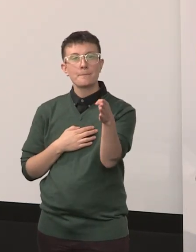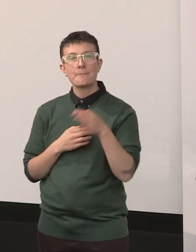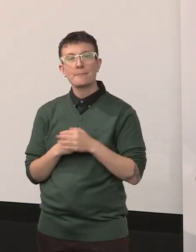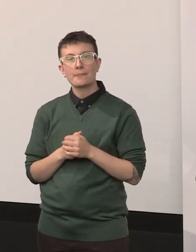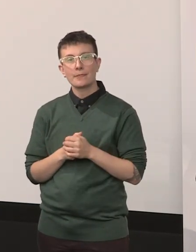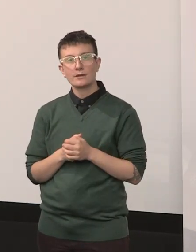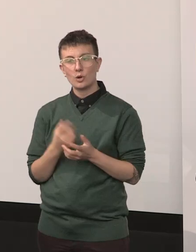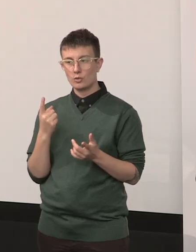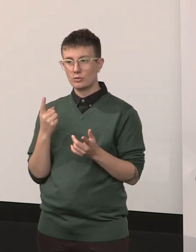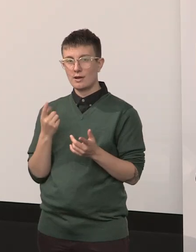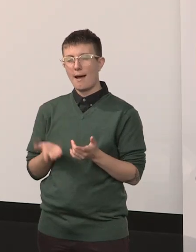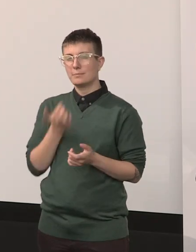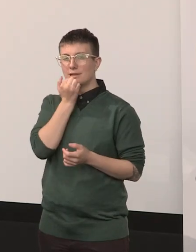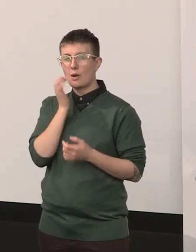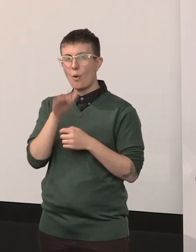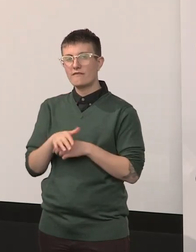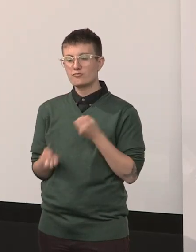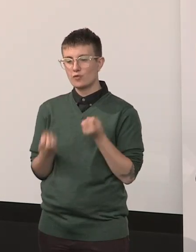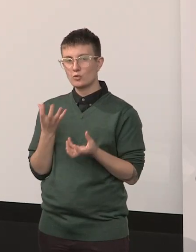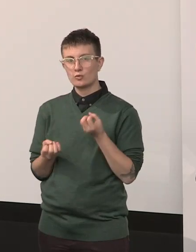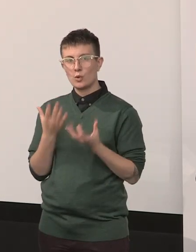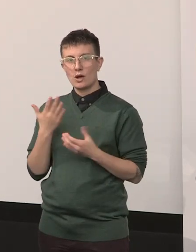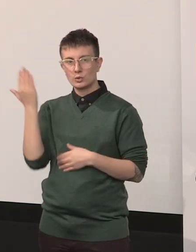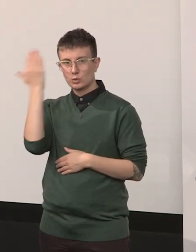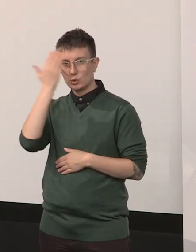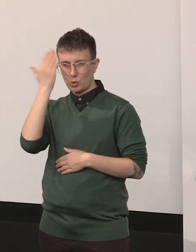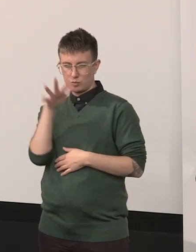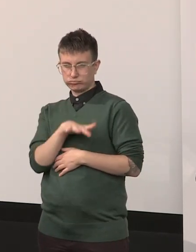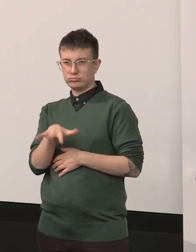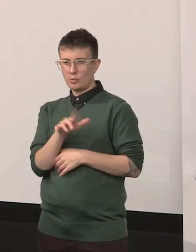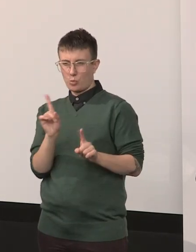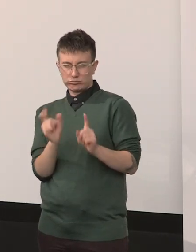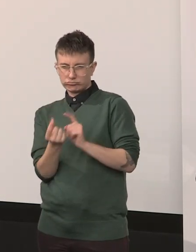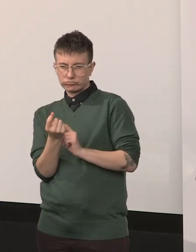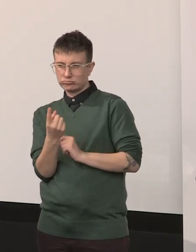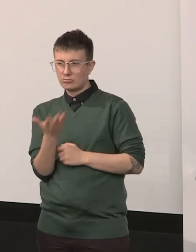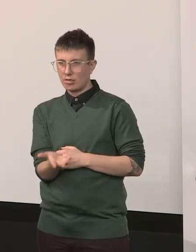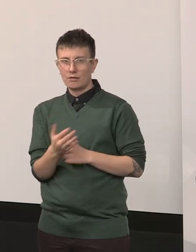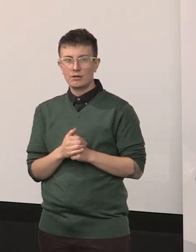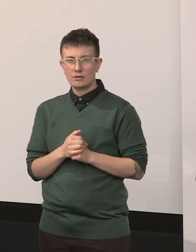of compassionate exemption. Can I just get an update for you, on the Rotorua